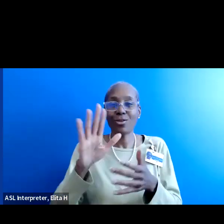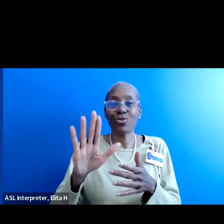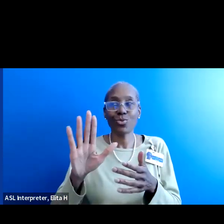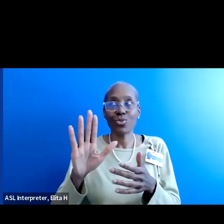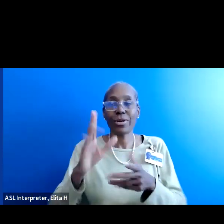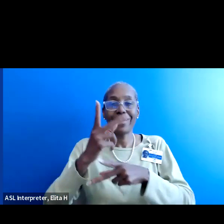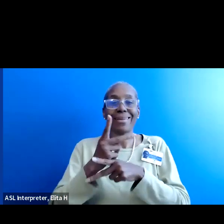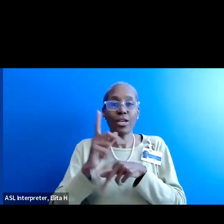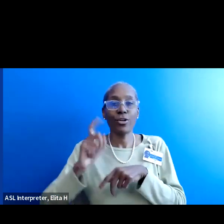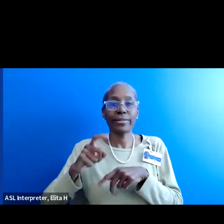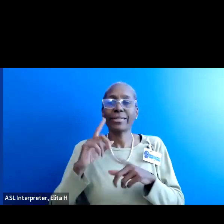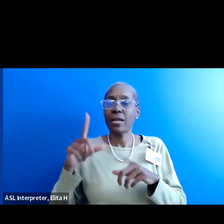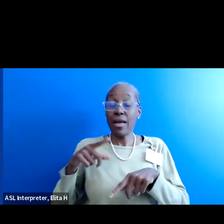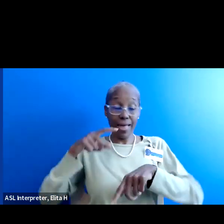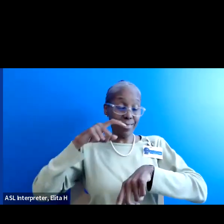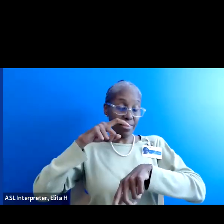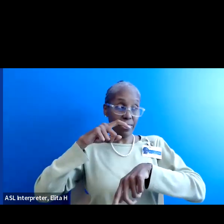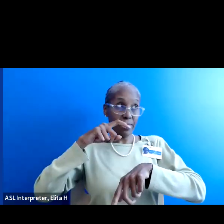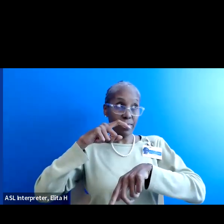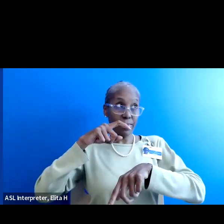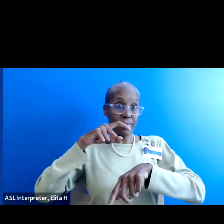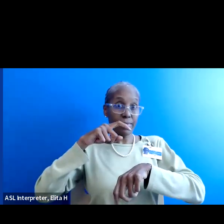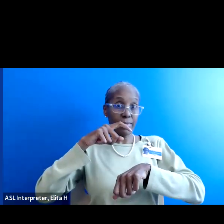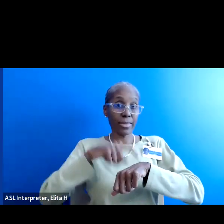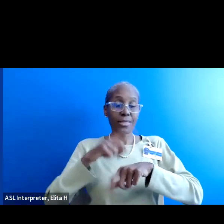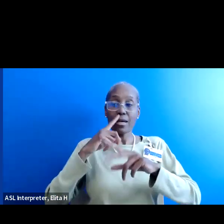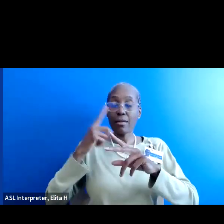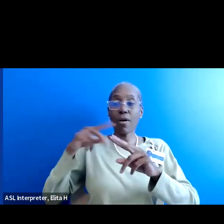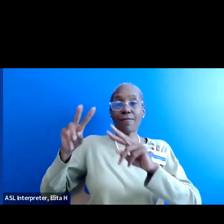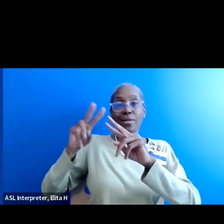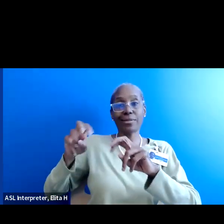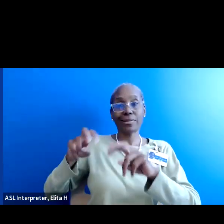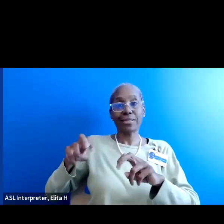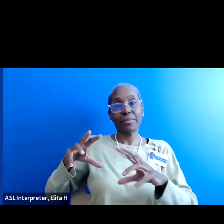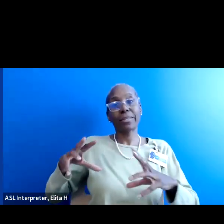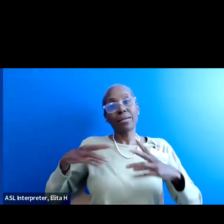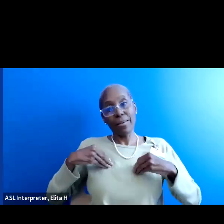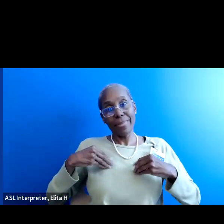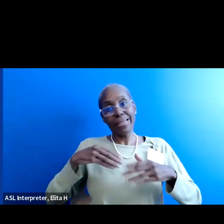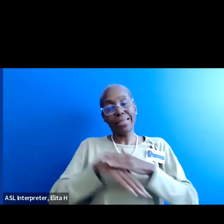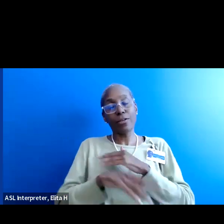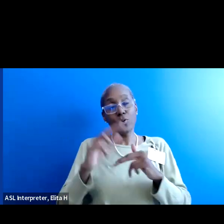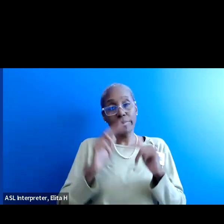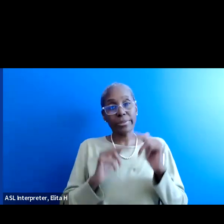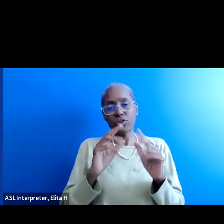So at the time of assessment and admitting to a facility, it should be very clear